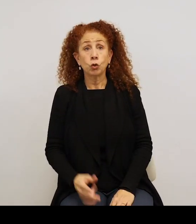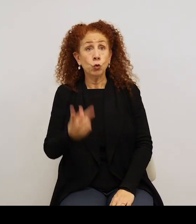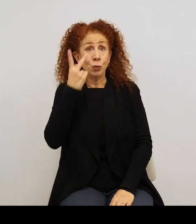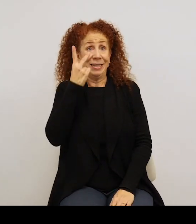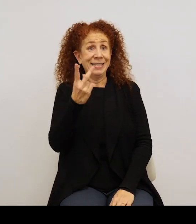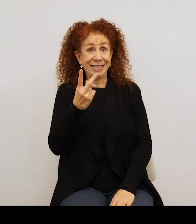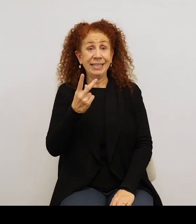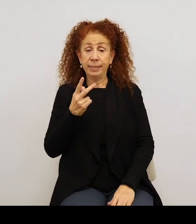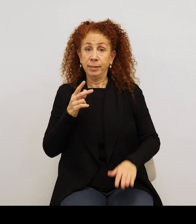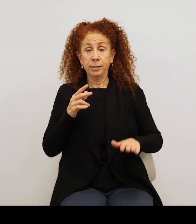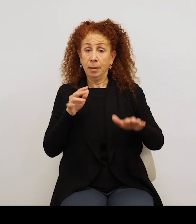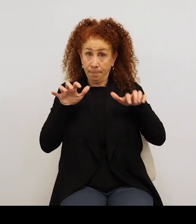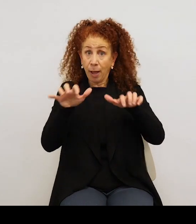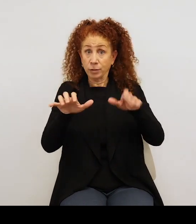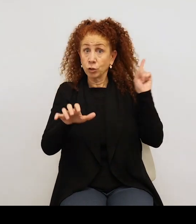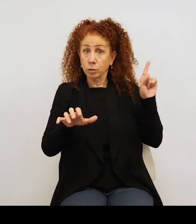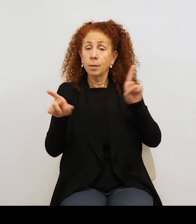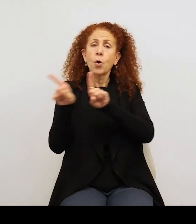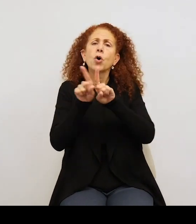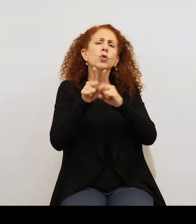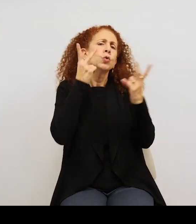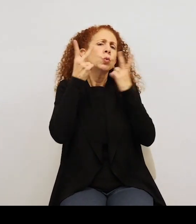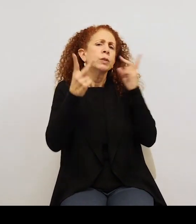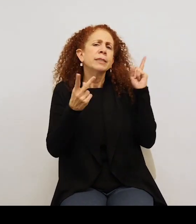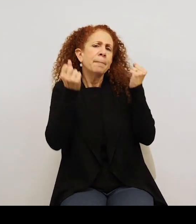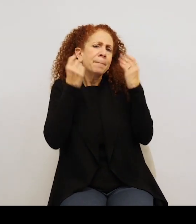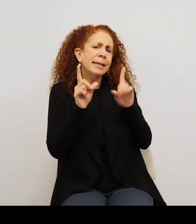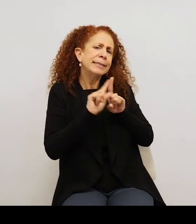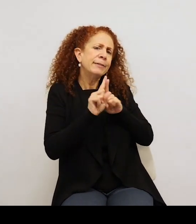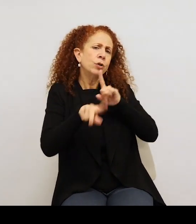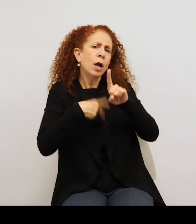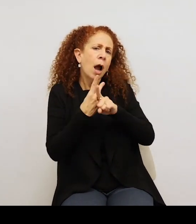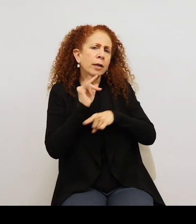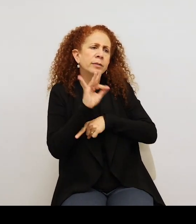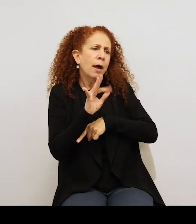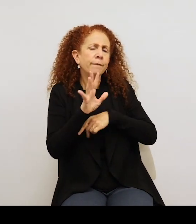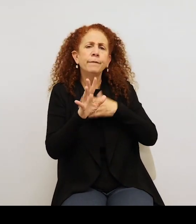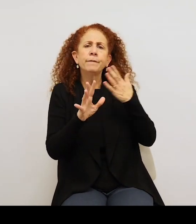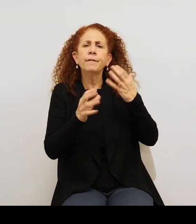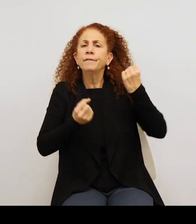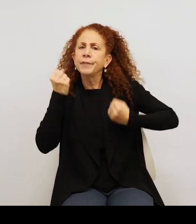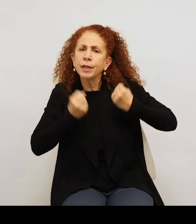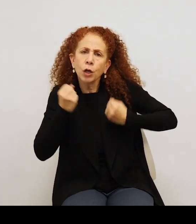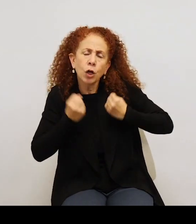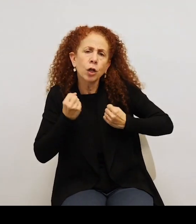but then also, you can see many different types of vehicles